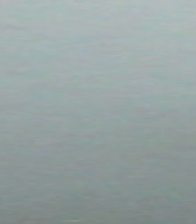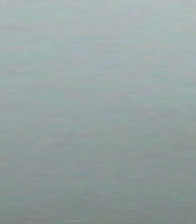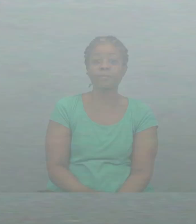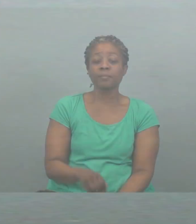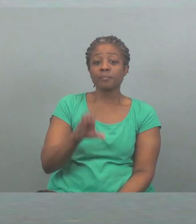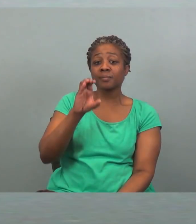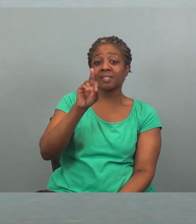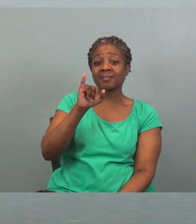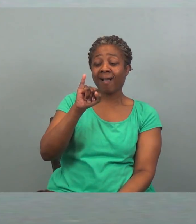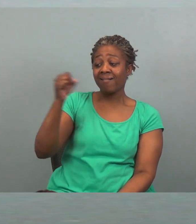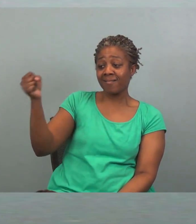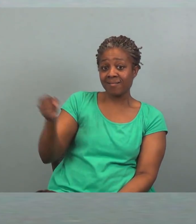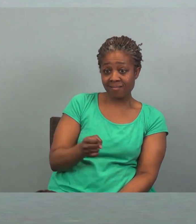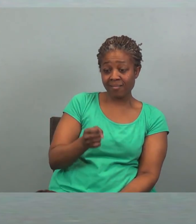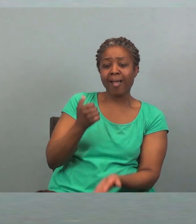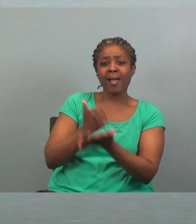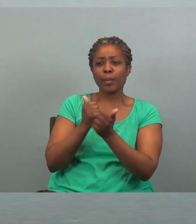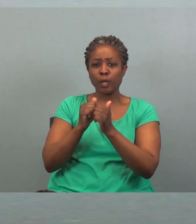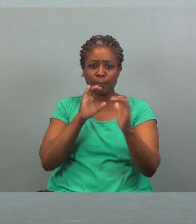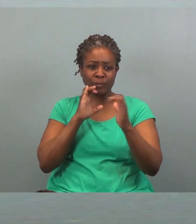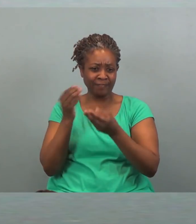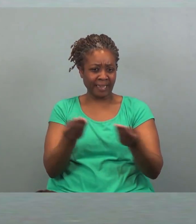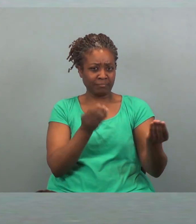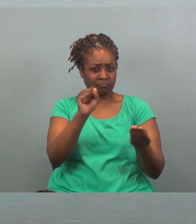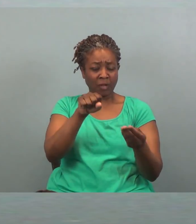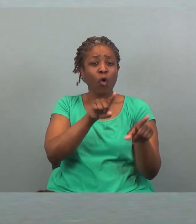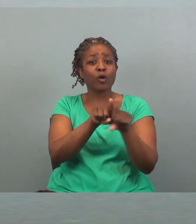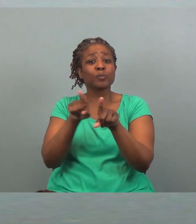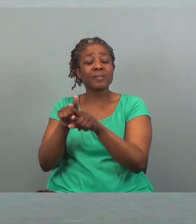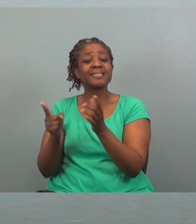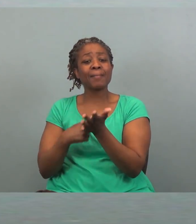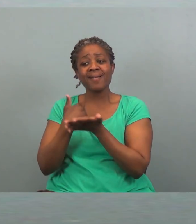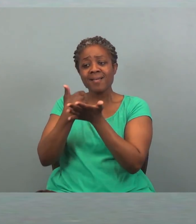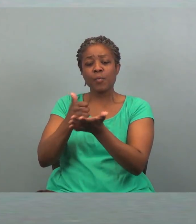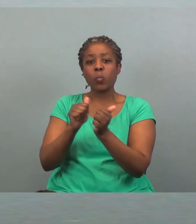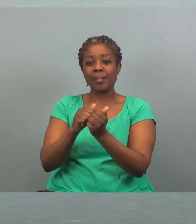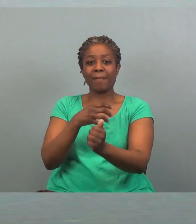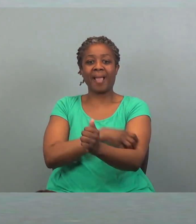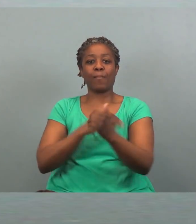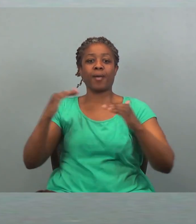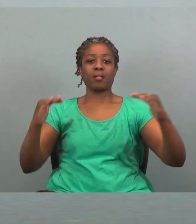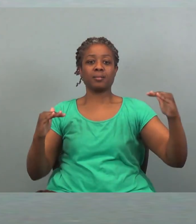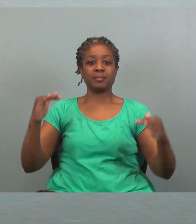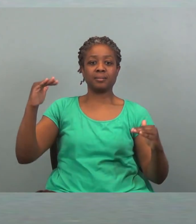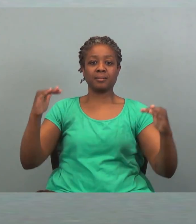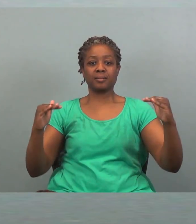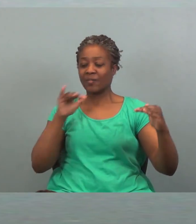Although CDIs help to facilitate communication among all parties, they also help to balance the power dynamics